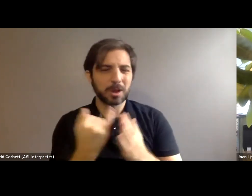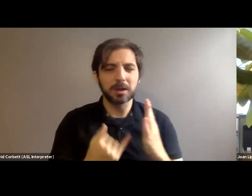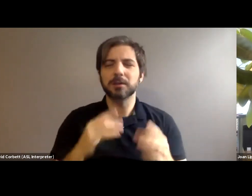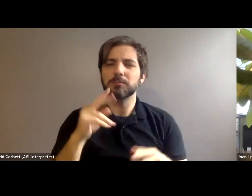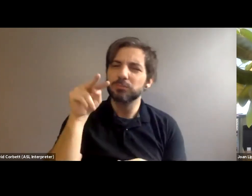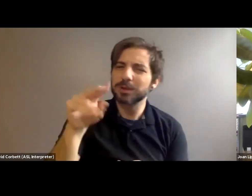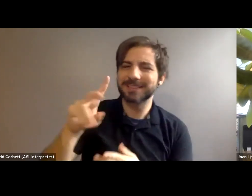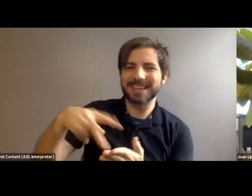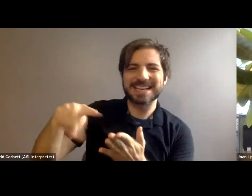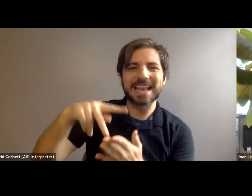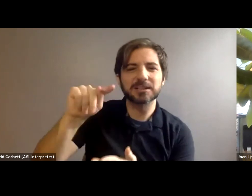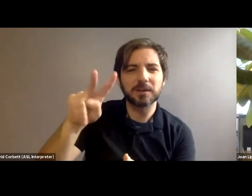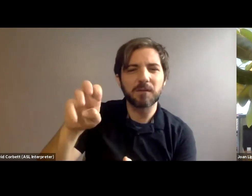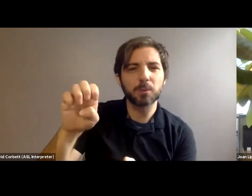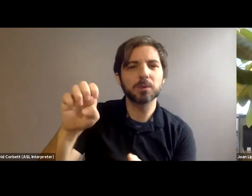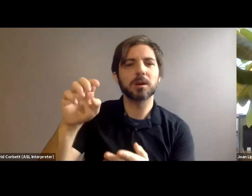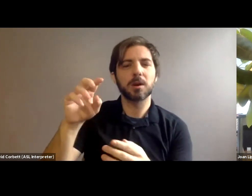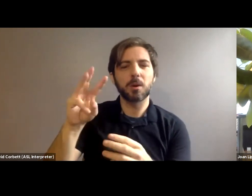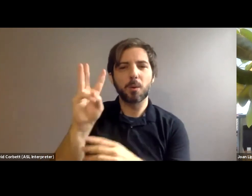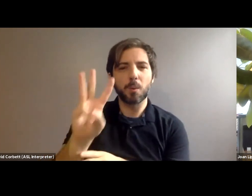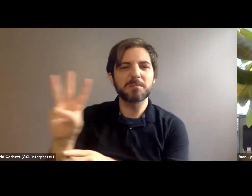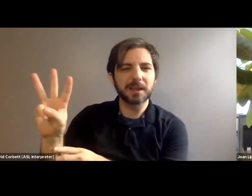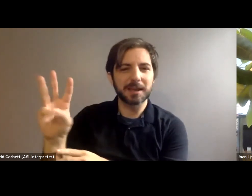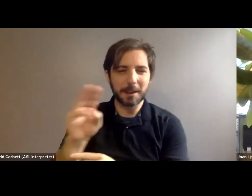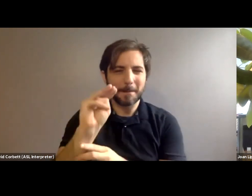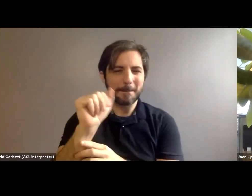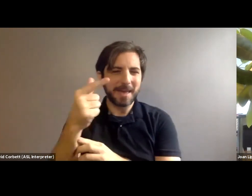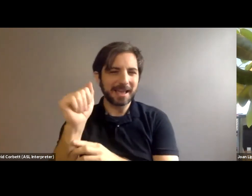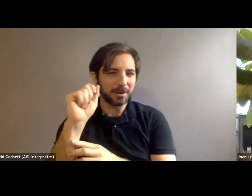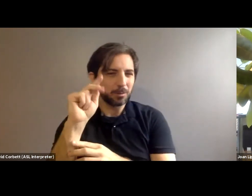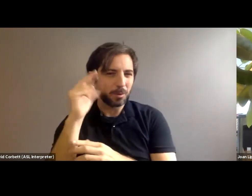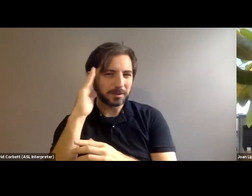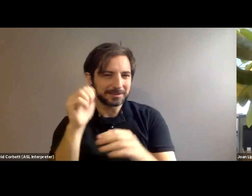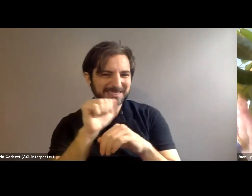I know Magan will also send those resources. This is a really a great honor and I share